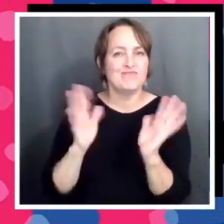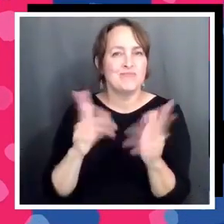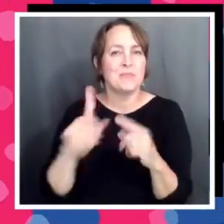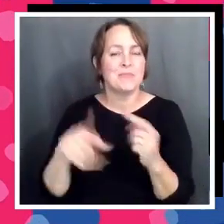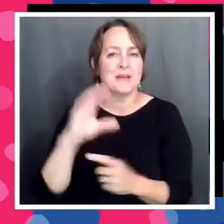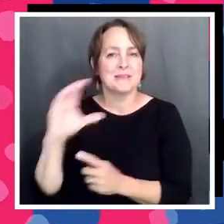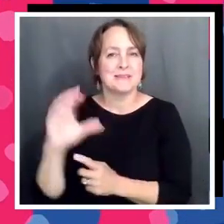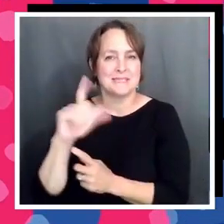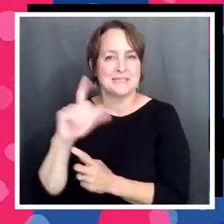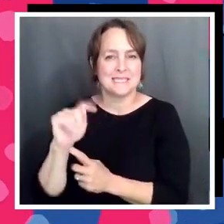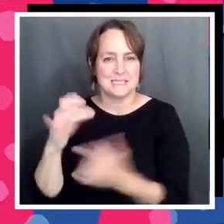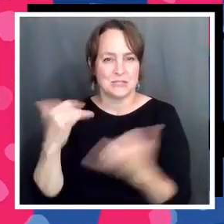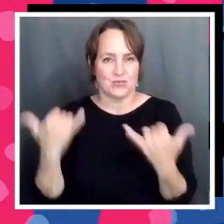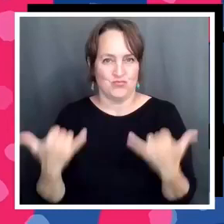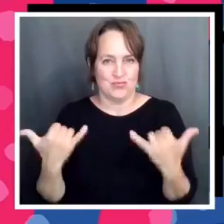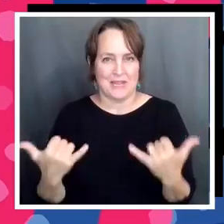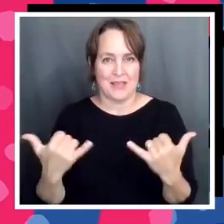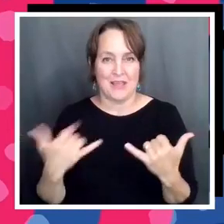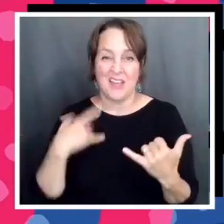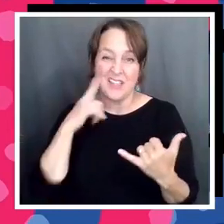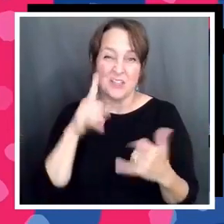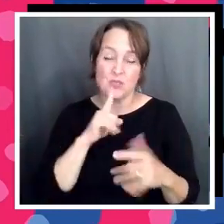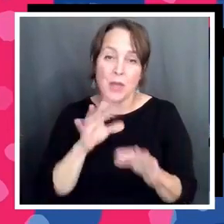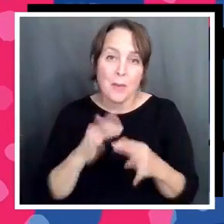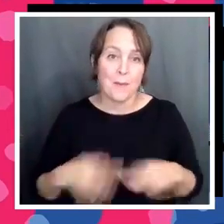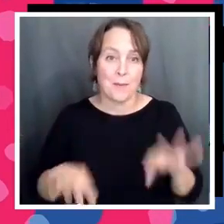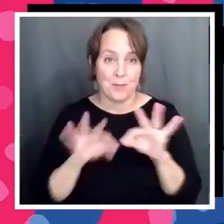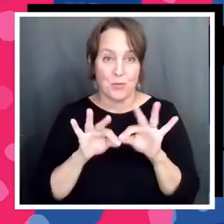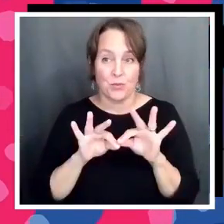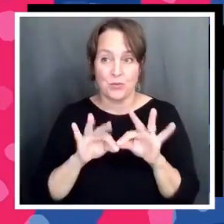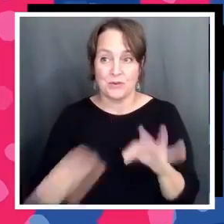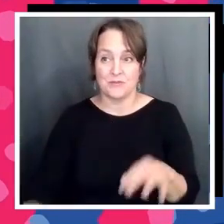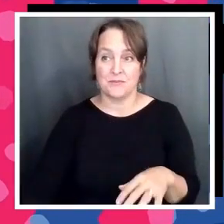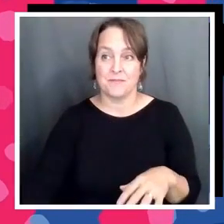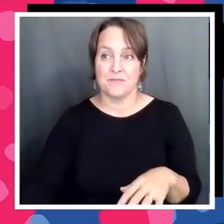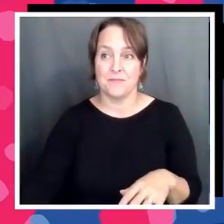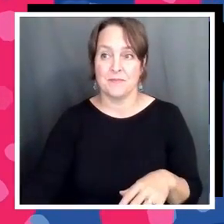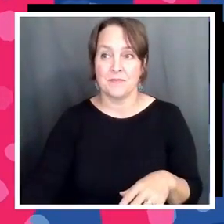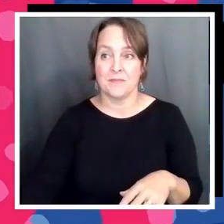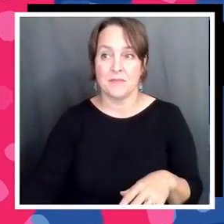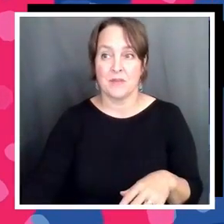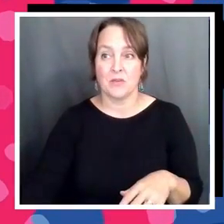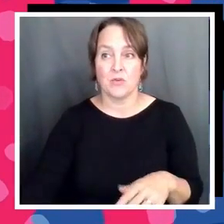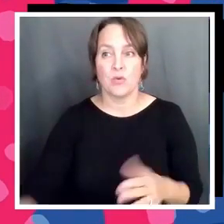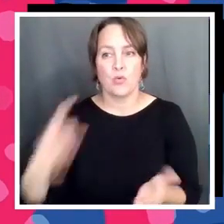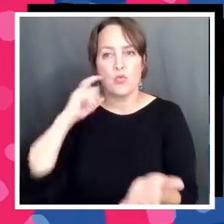FRIENDS, JESSICA AND JAMIE.